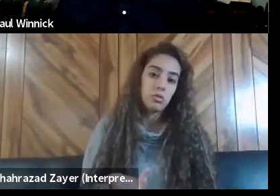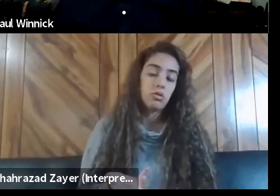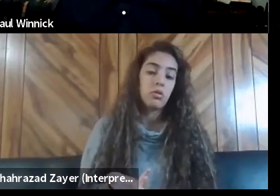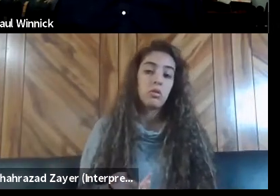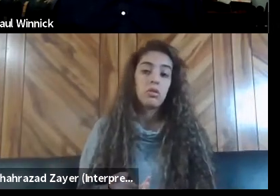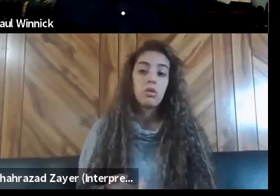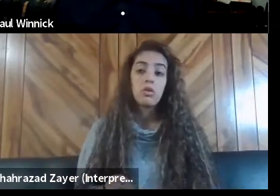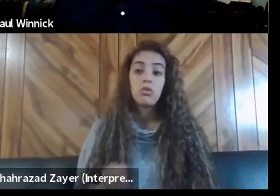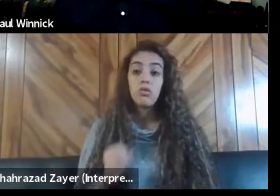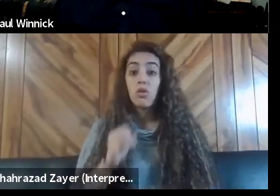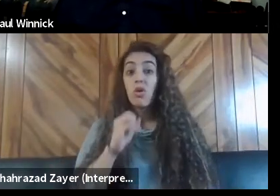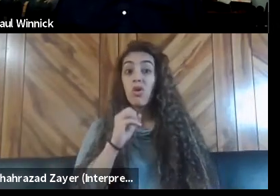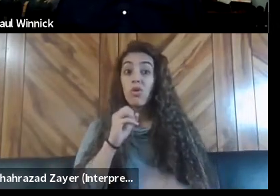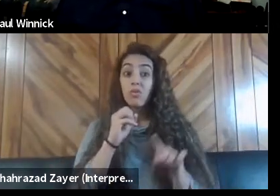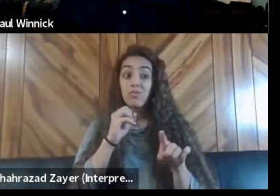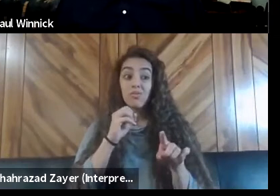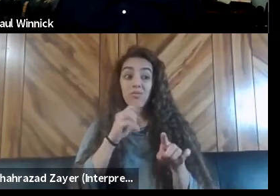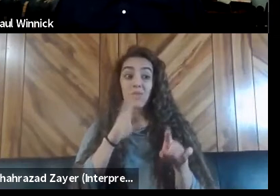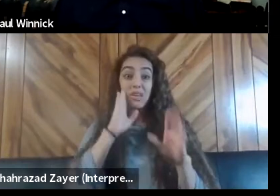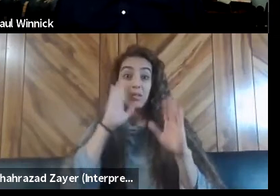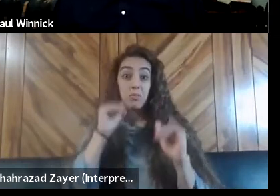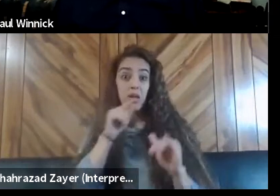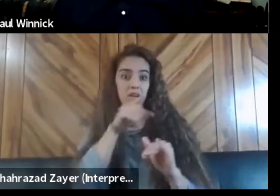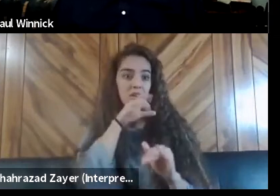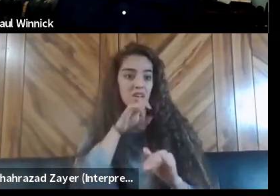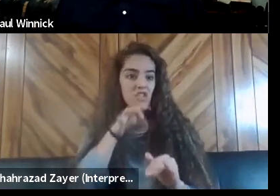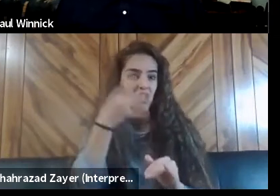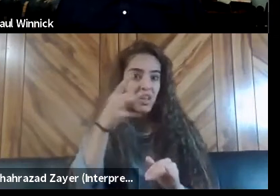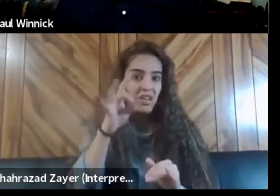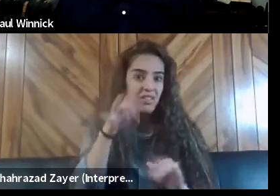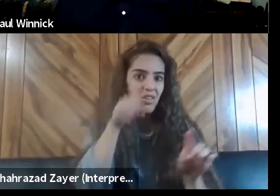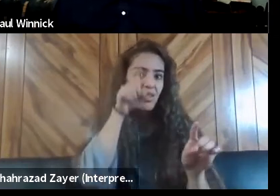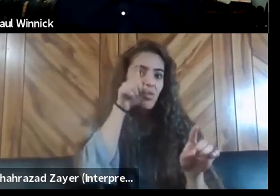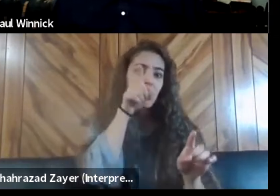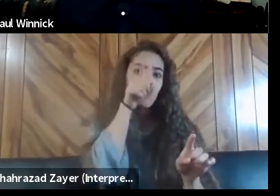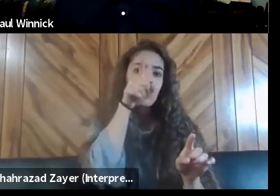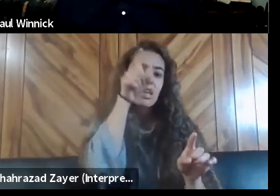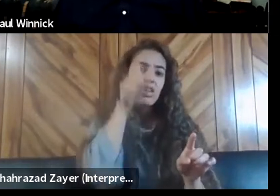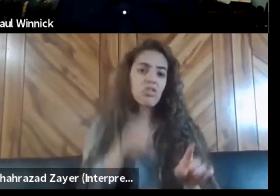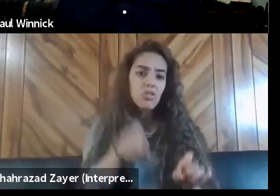functioning as an 18-year-old, but emotionally, they may not be